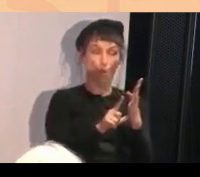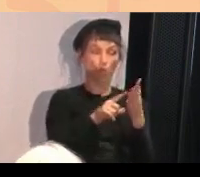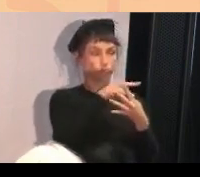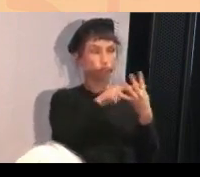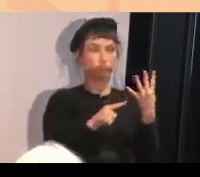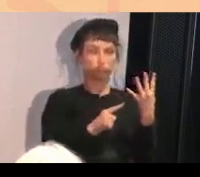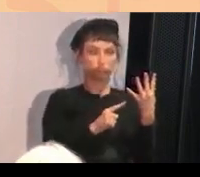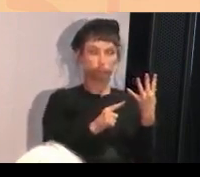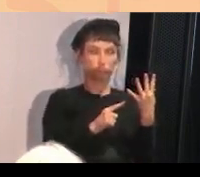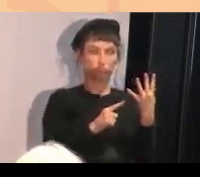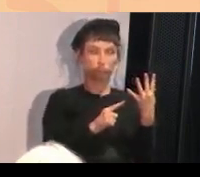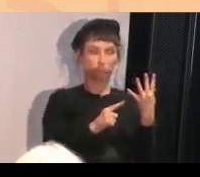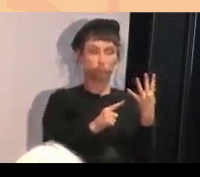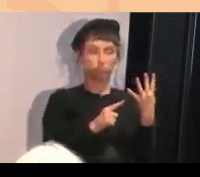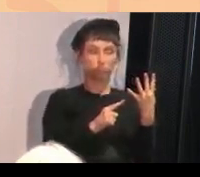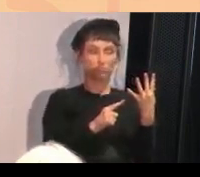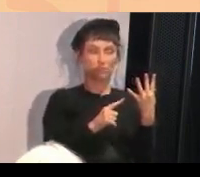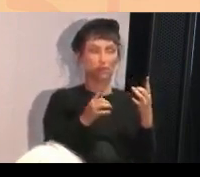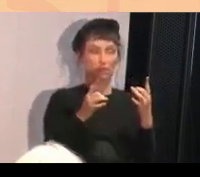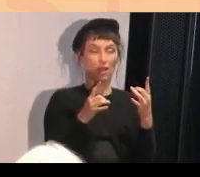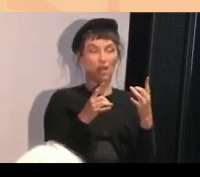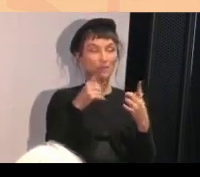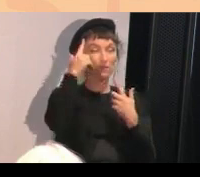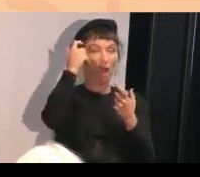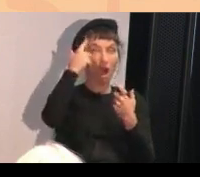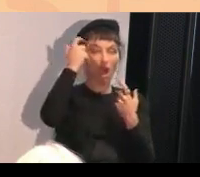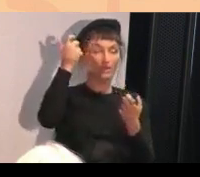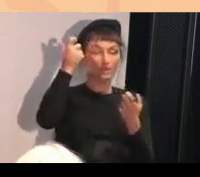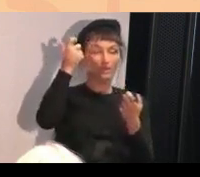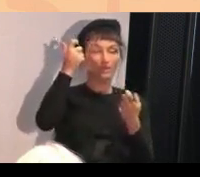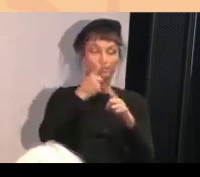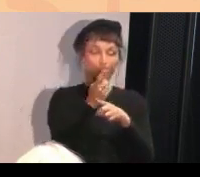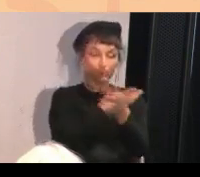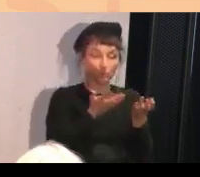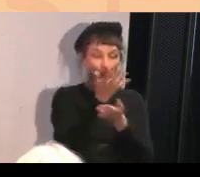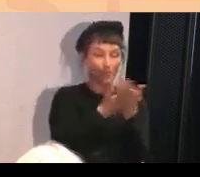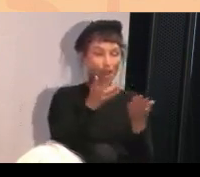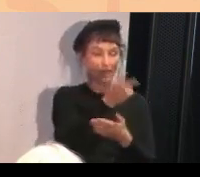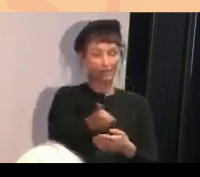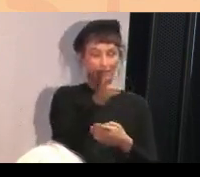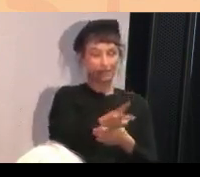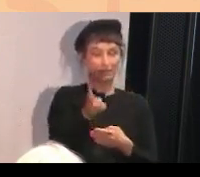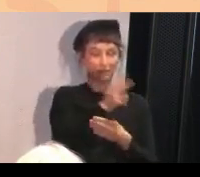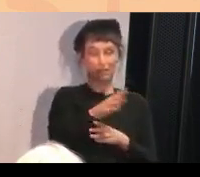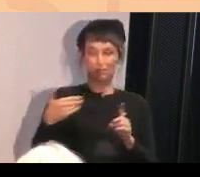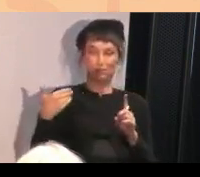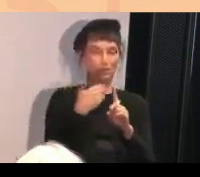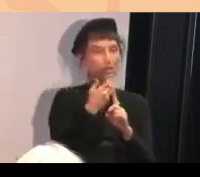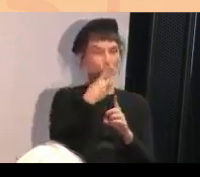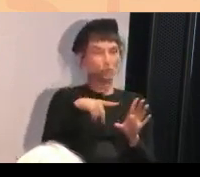and re-emerged over previous decades including many government-led consultations and inquiries